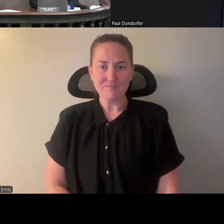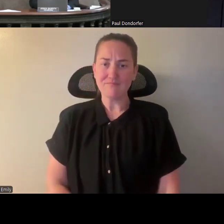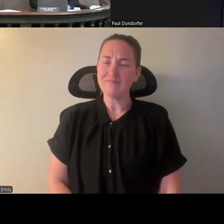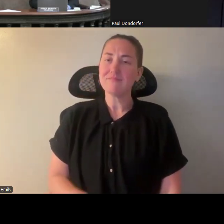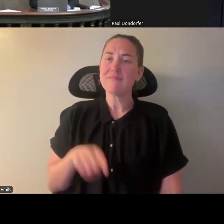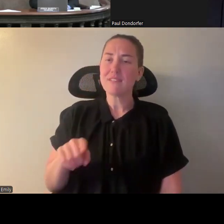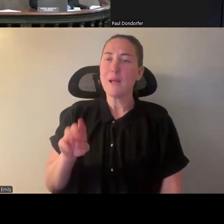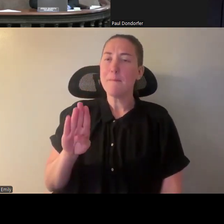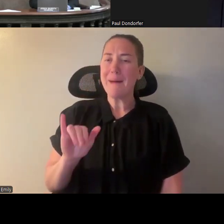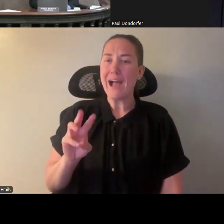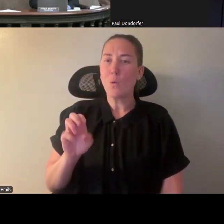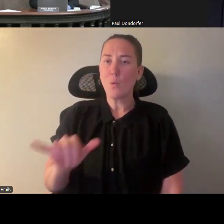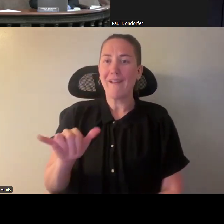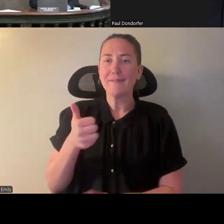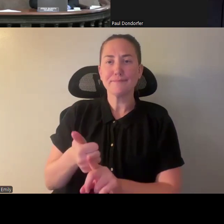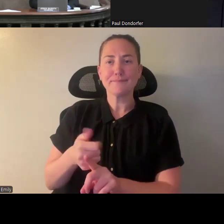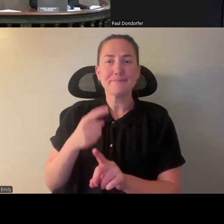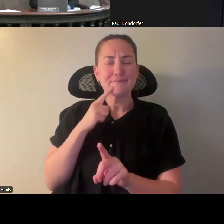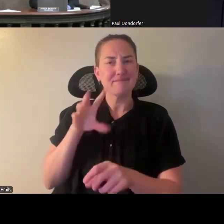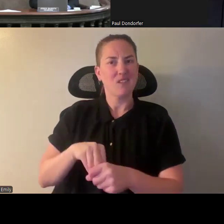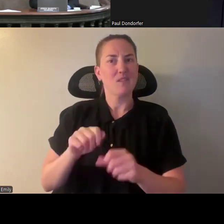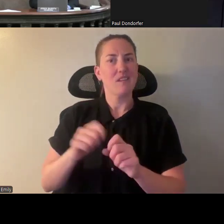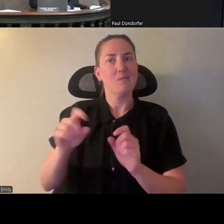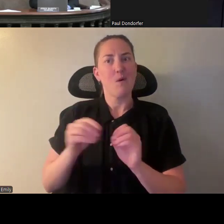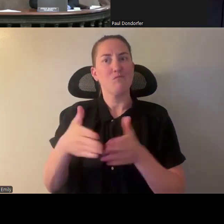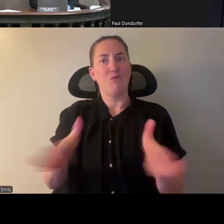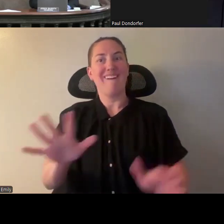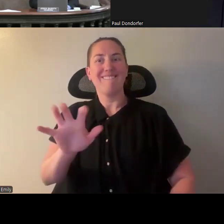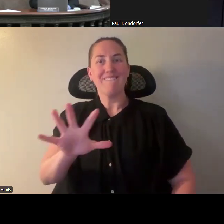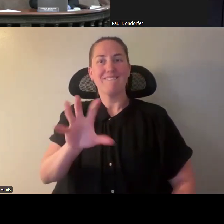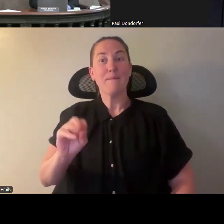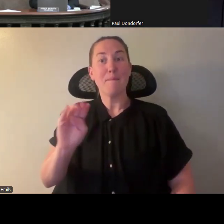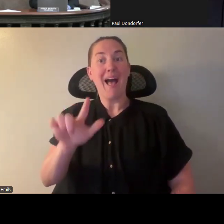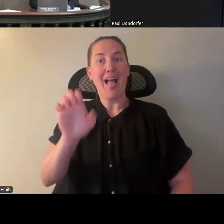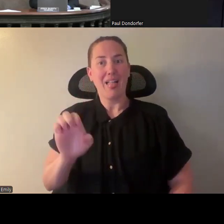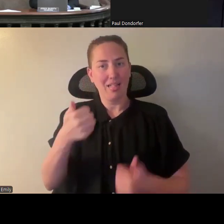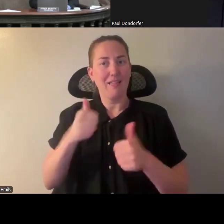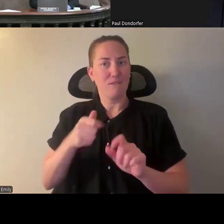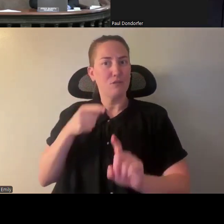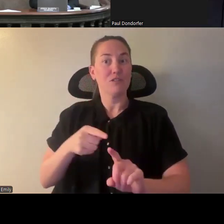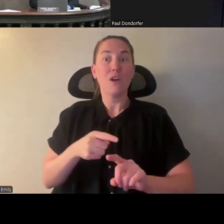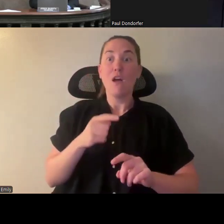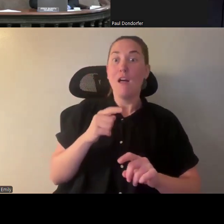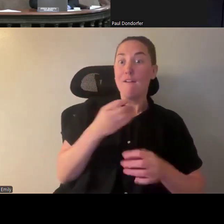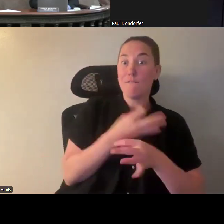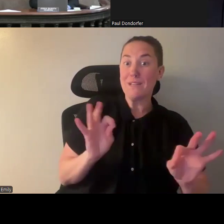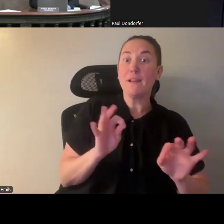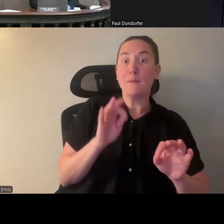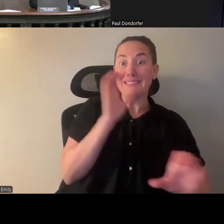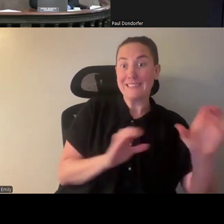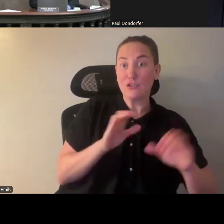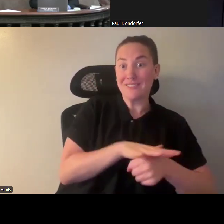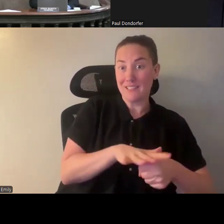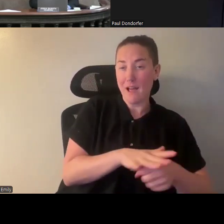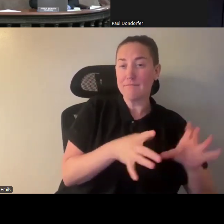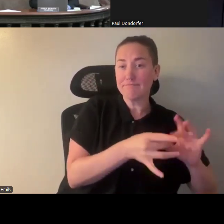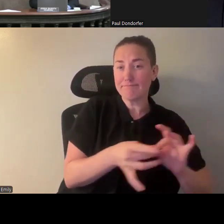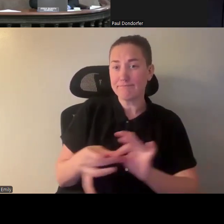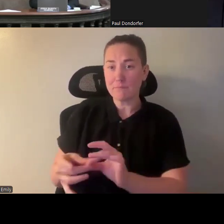byway is a part of a broader 550 mile effort to connect freedom seeker sites across 22 counties